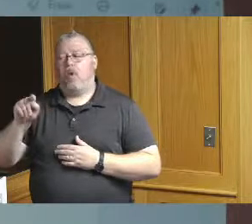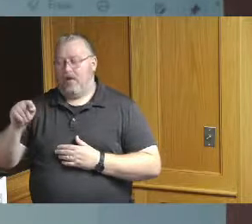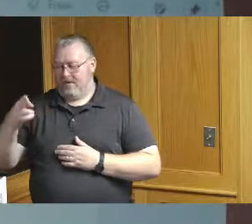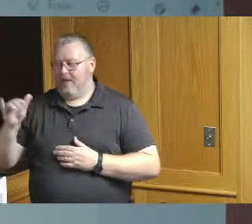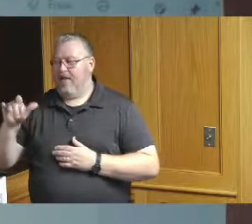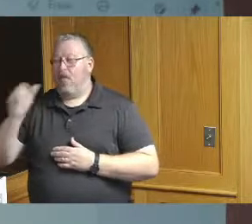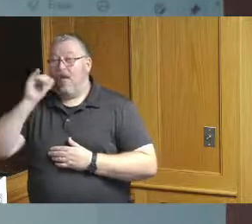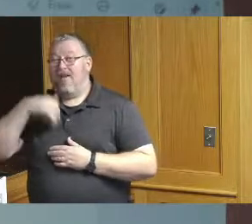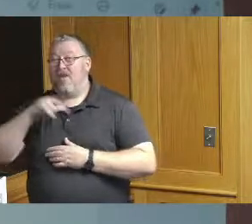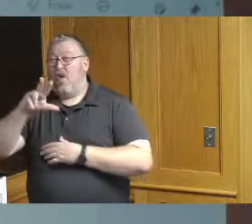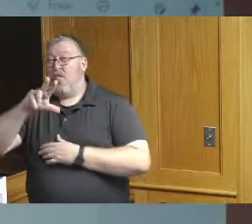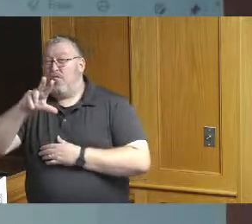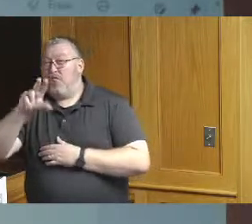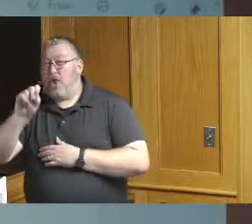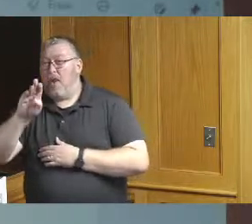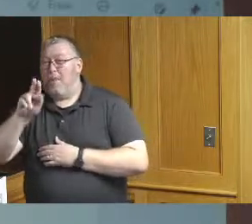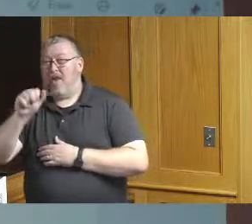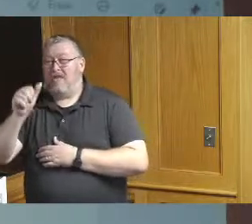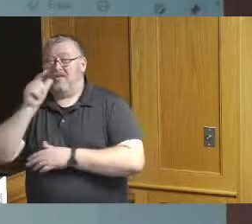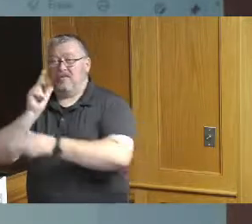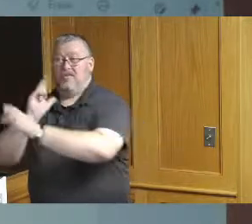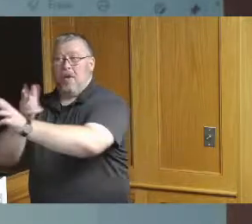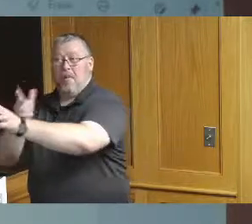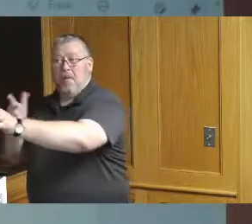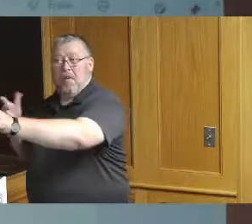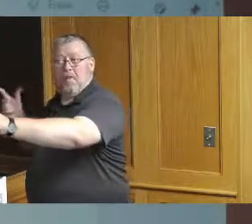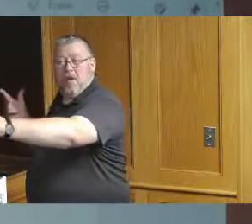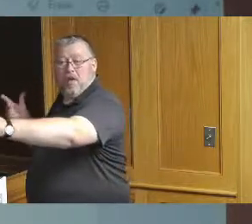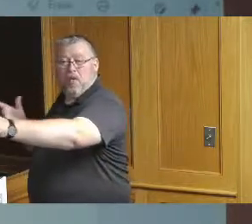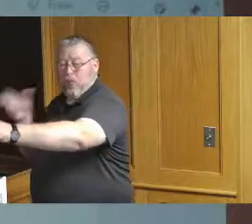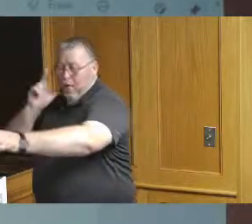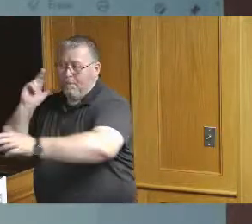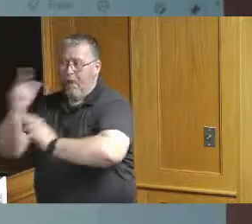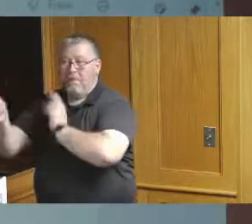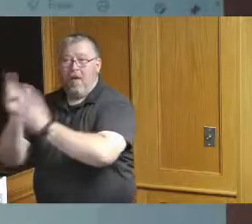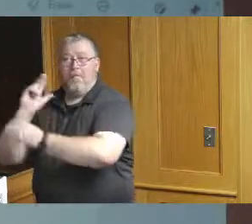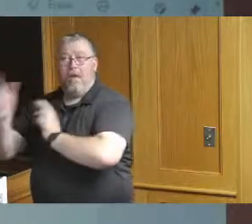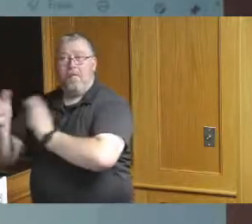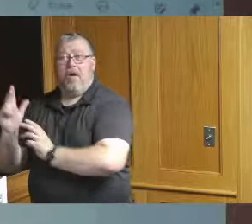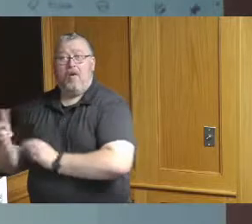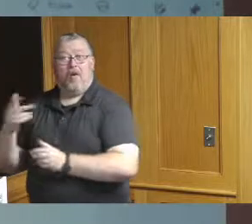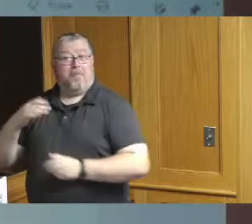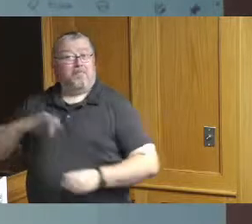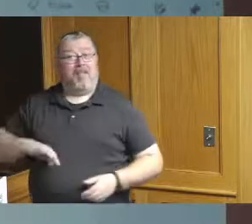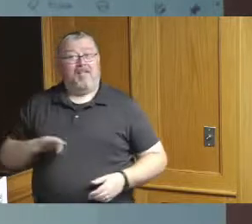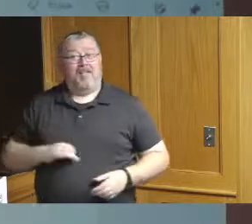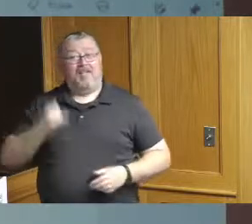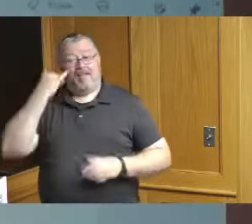at wanted hills to move students one of the other benefits to this is with the extra service they're